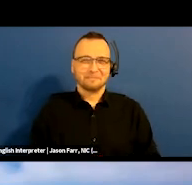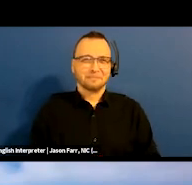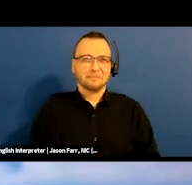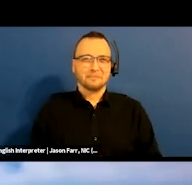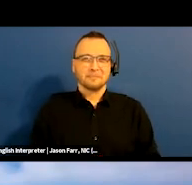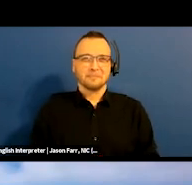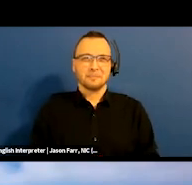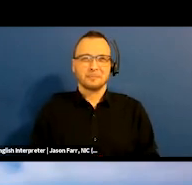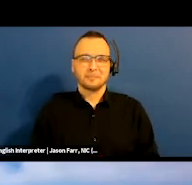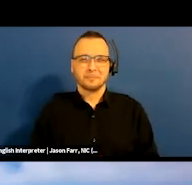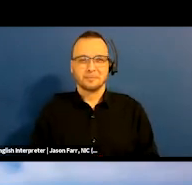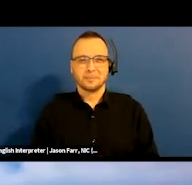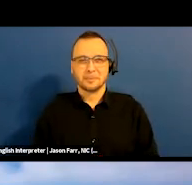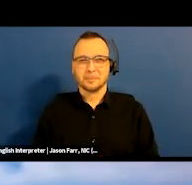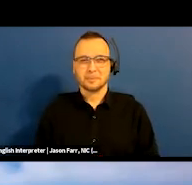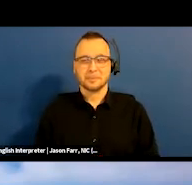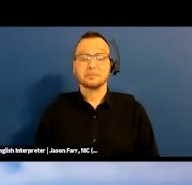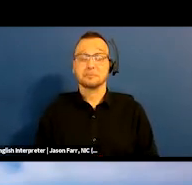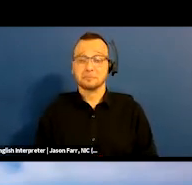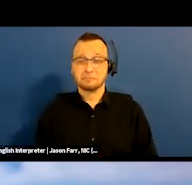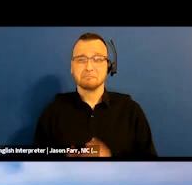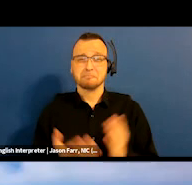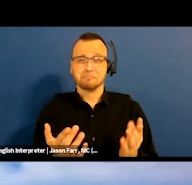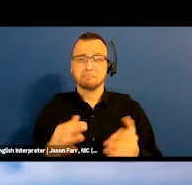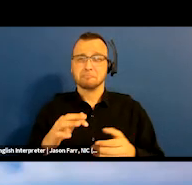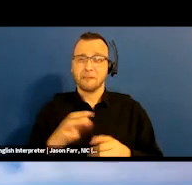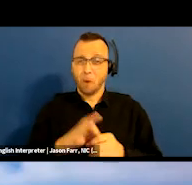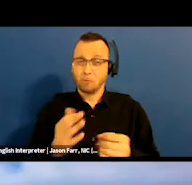So I see that we've got about 65% have voted,